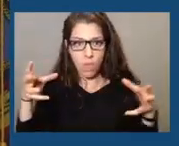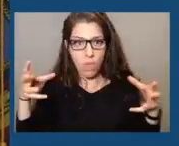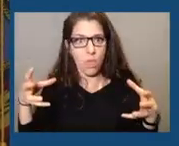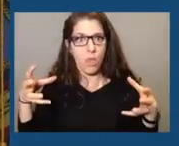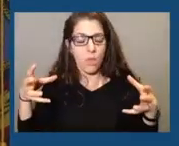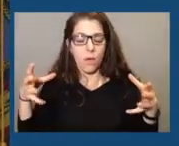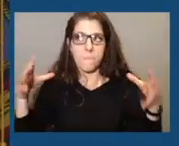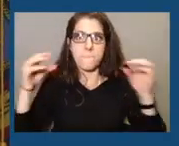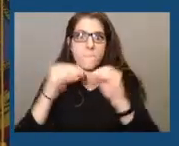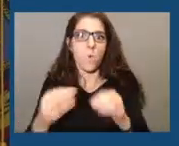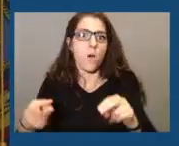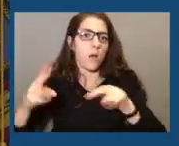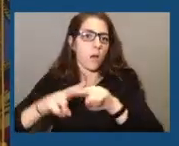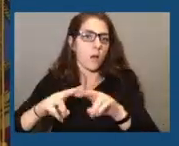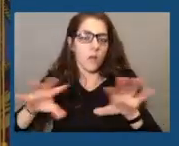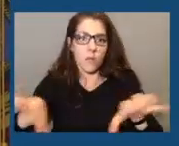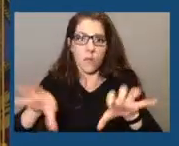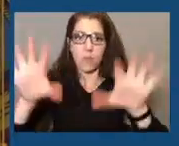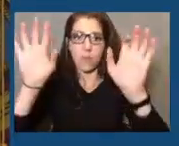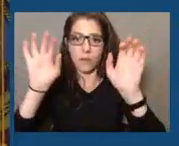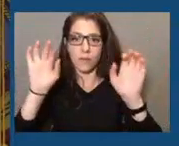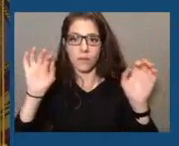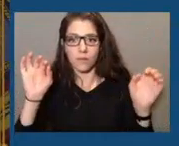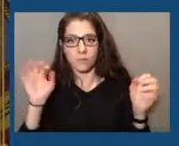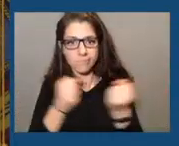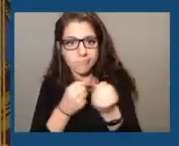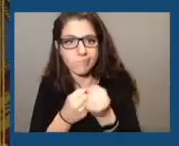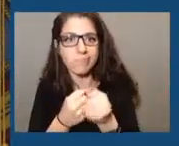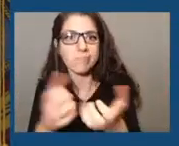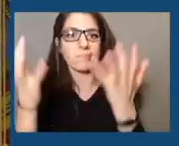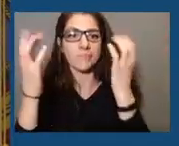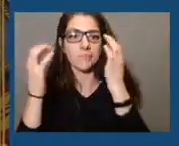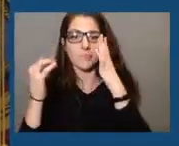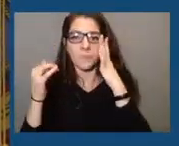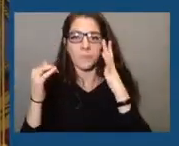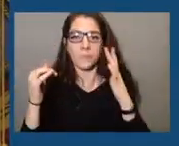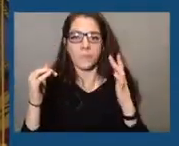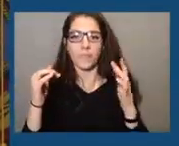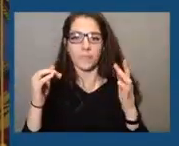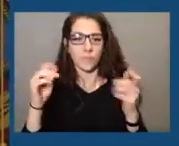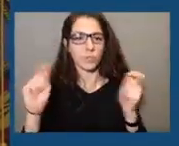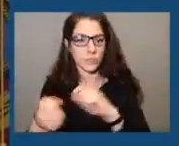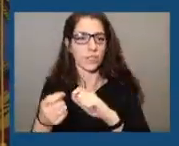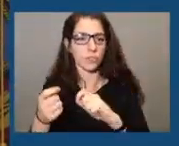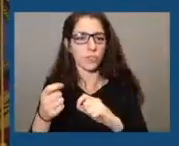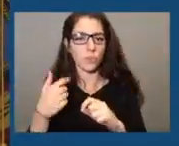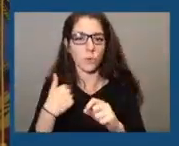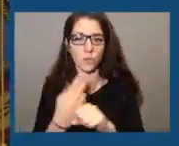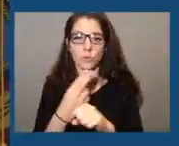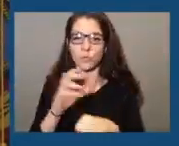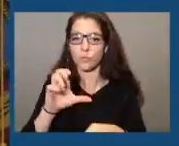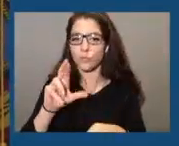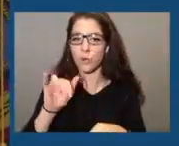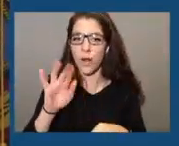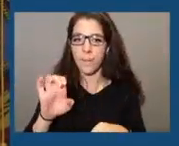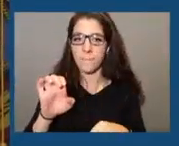People doing their best. But we need to bring in reinforcements. Uh The tide turned, we could use our Crime Intelligence Centers and work with the FBI